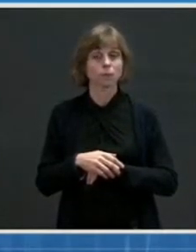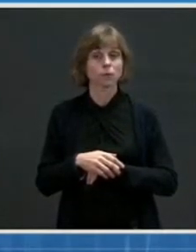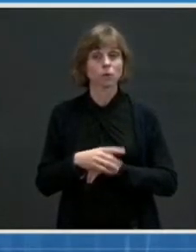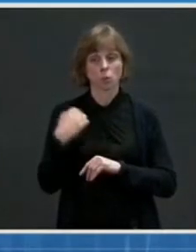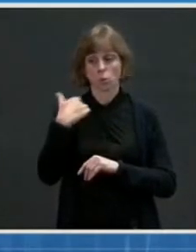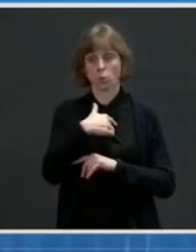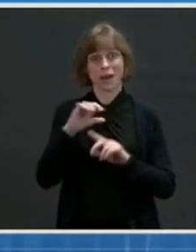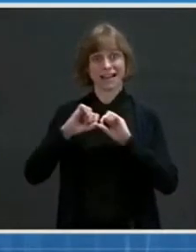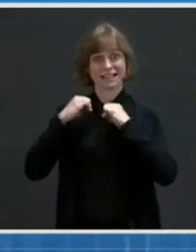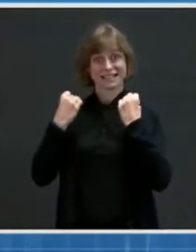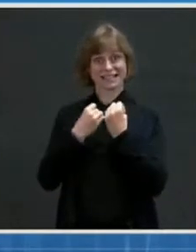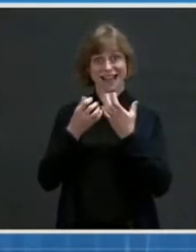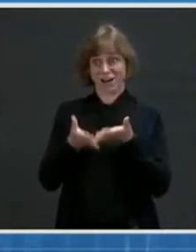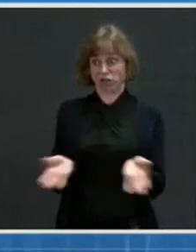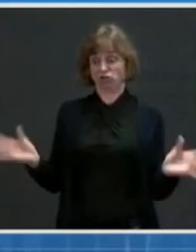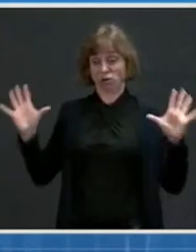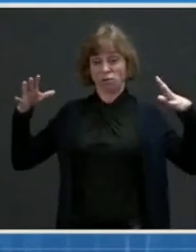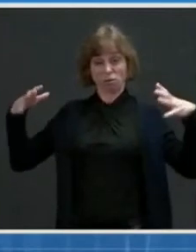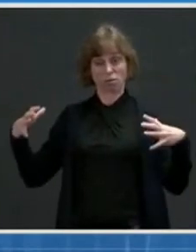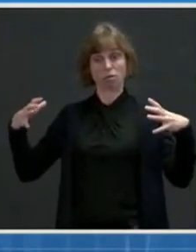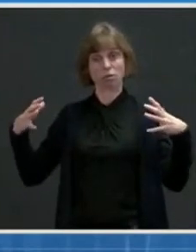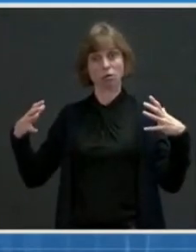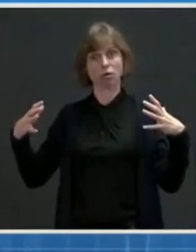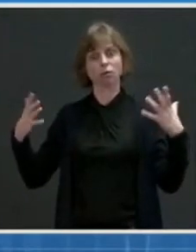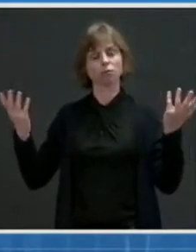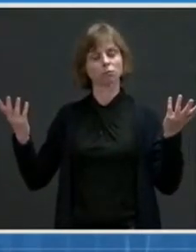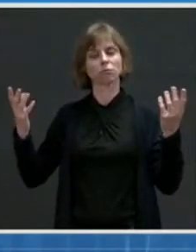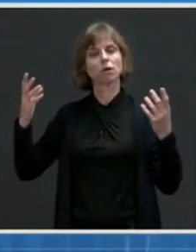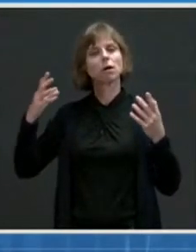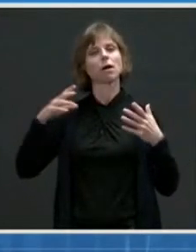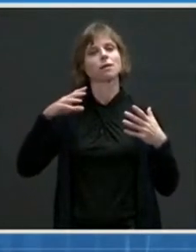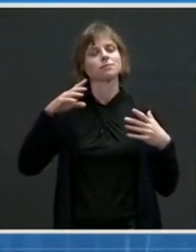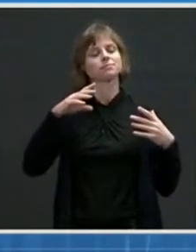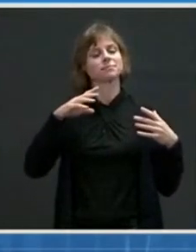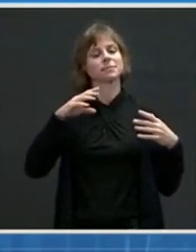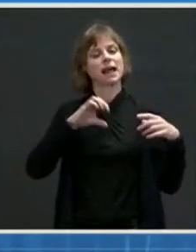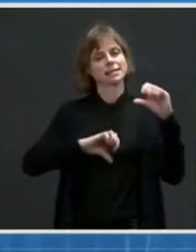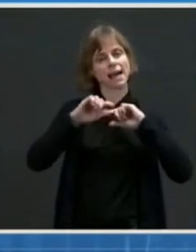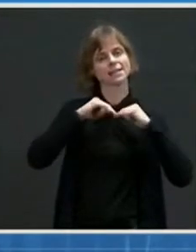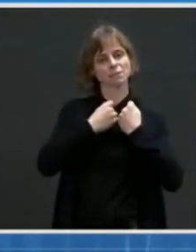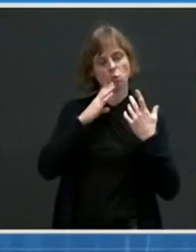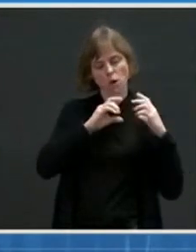UNDERSTANDS. SO BEYOND THAT, WHAT WE ARE ABLE TO DO AS A SOCIETY, THE